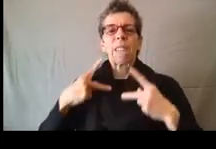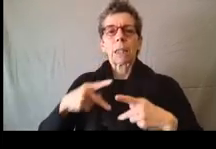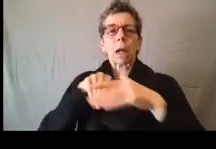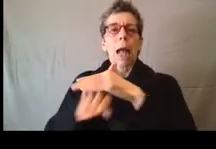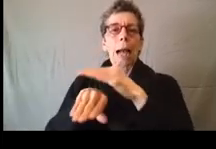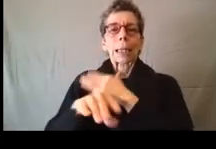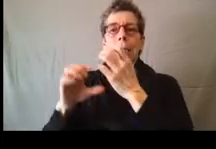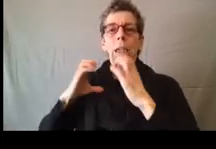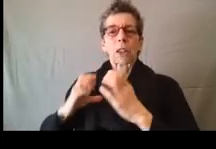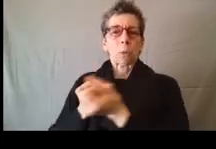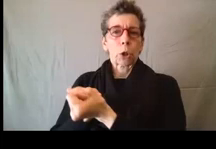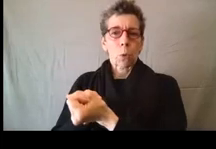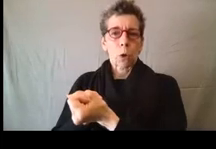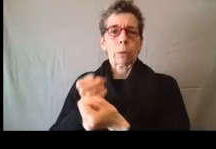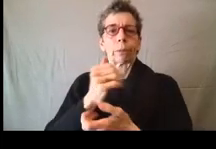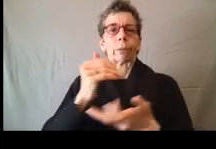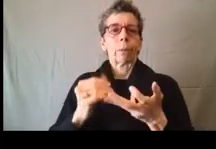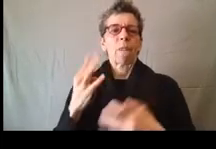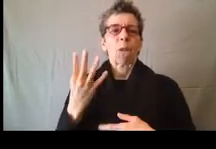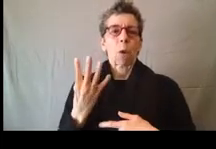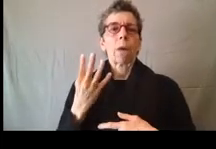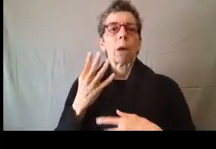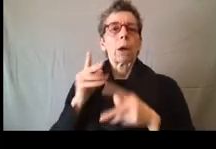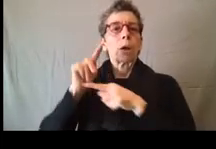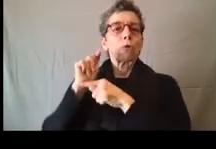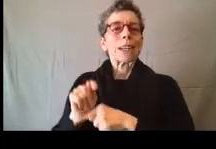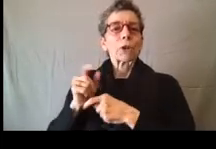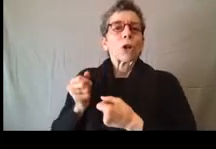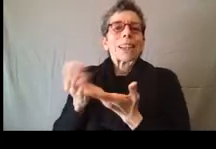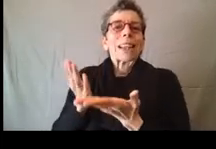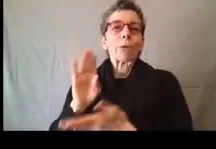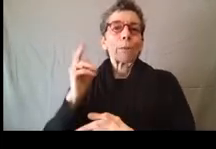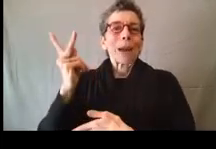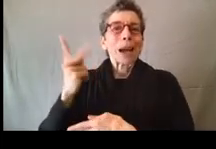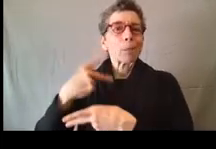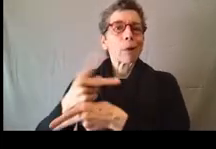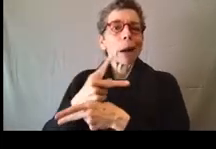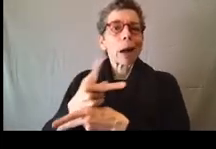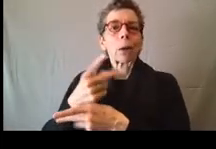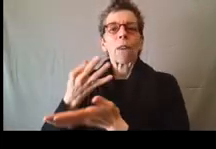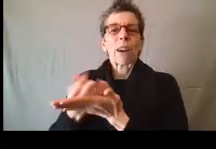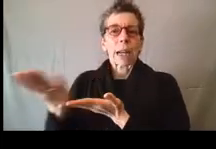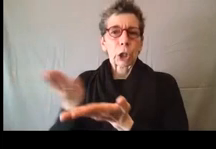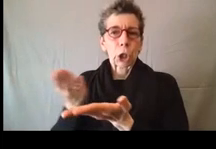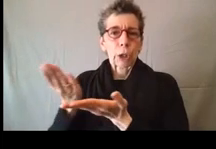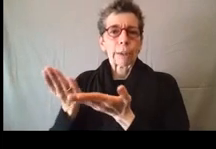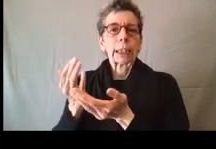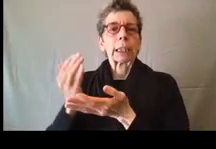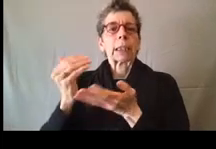support. Fourth, traditionally delivered banking products and financial services. The fifth,